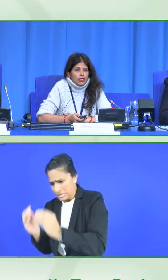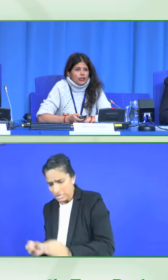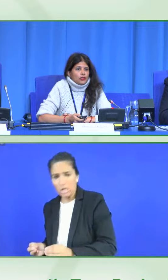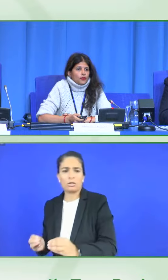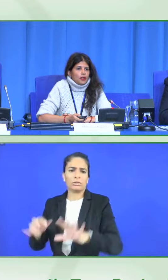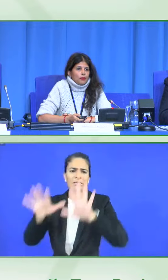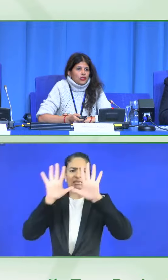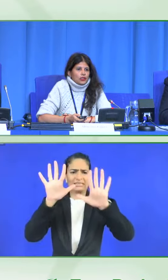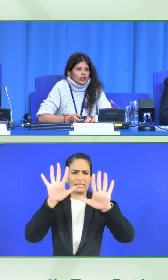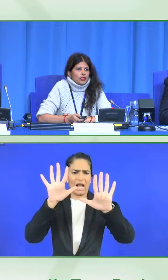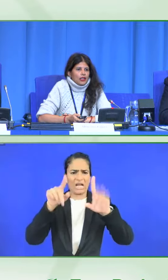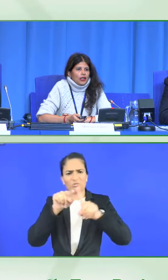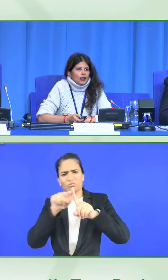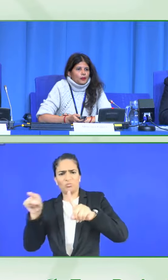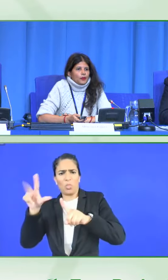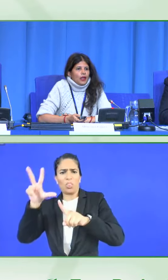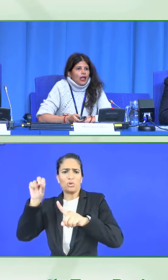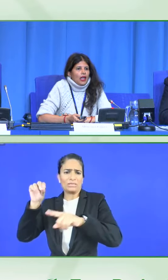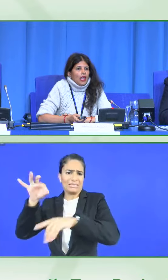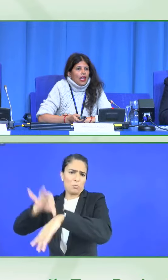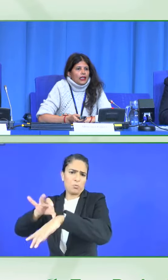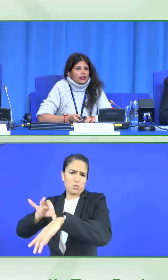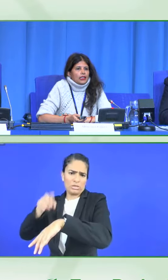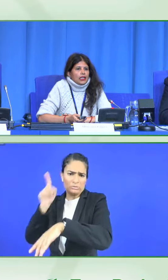And you can adjust it for different types of colourblindness.